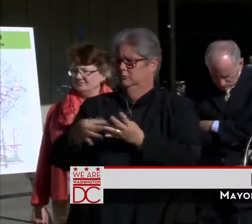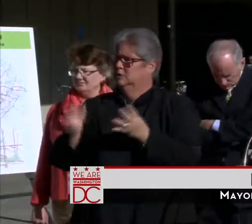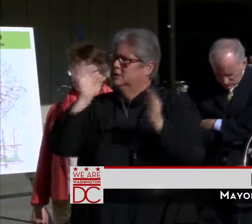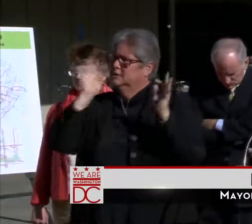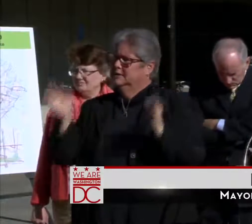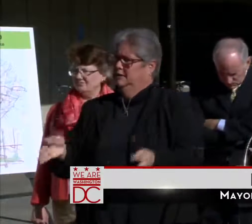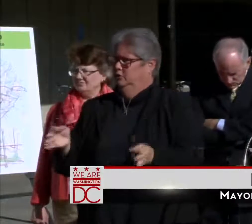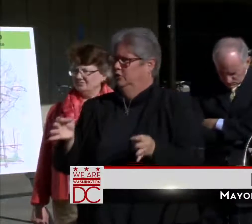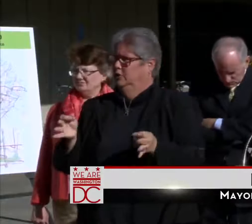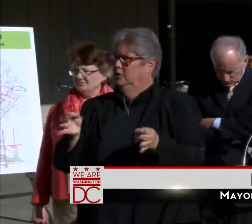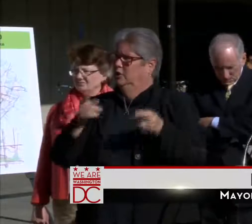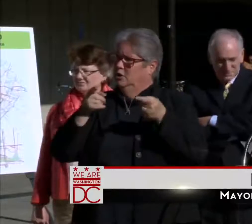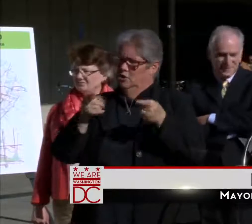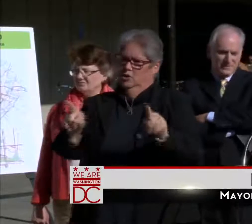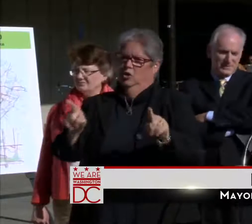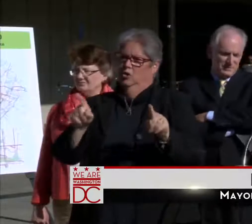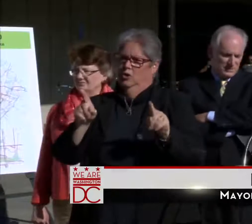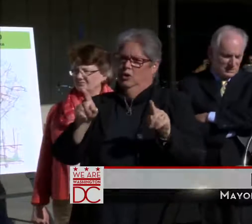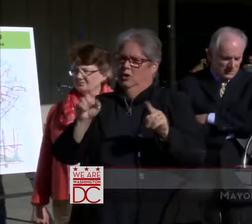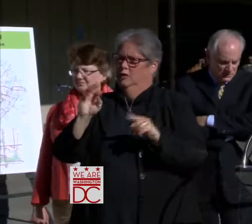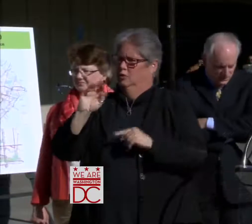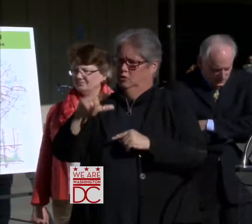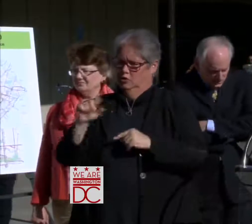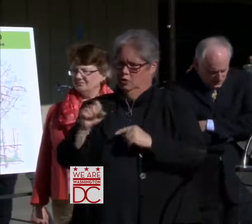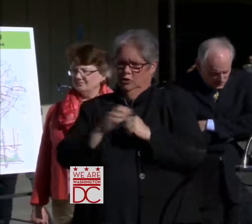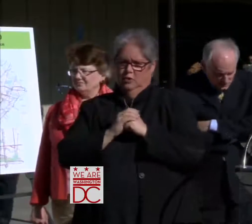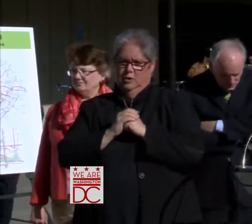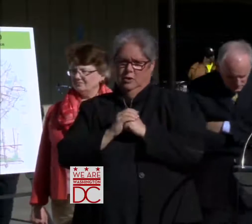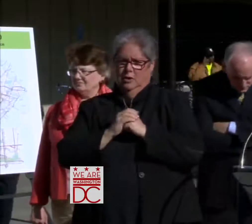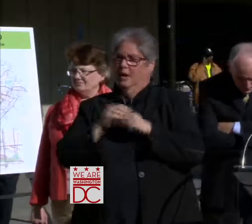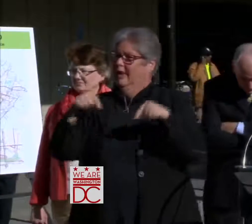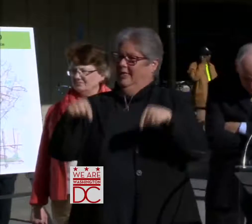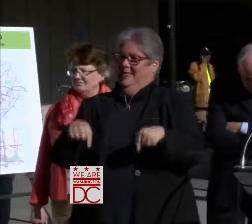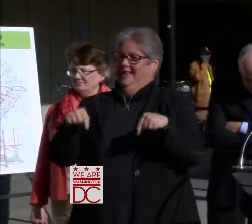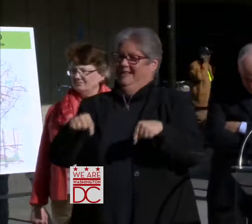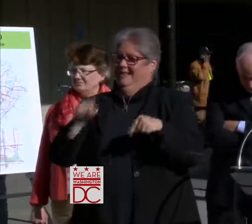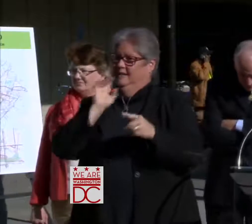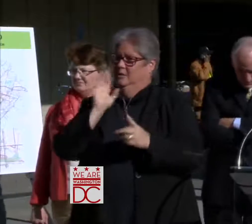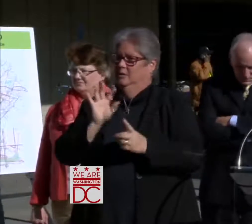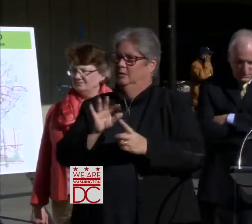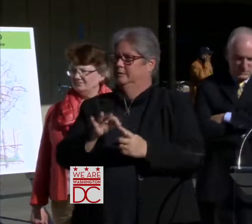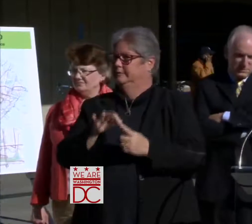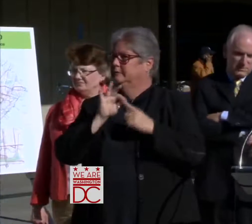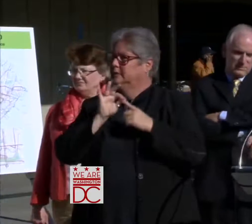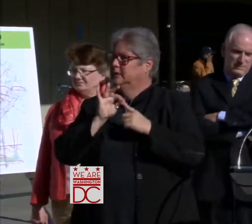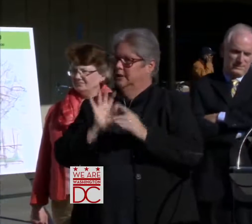DECISIONS DURING SURGES AND THIS ONE IS ESPECIALLY SIGNIFICANT